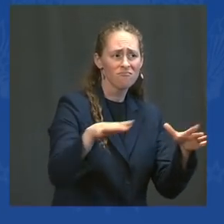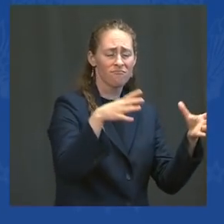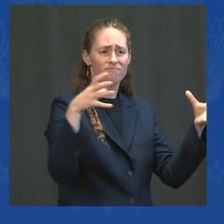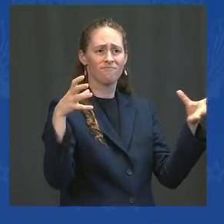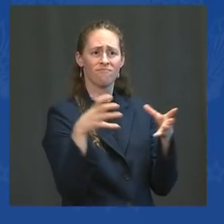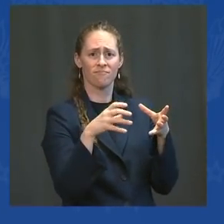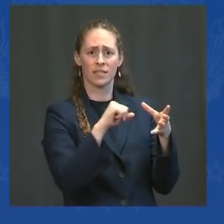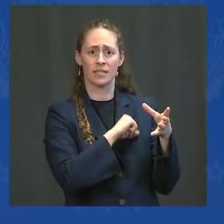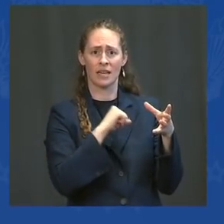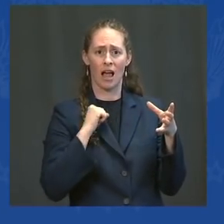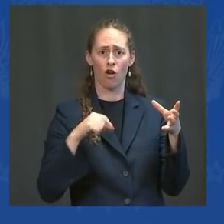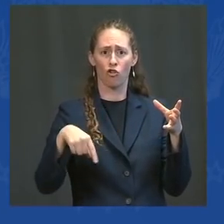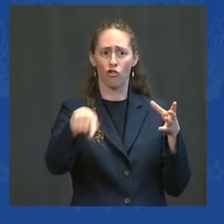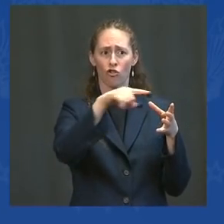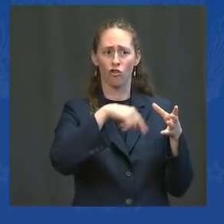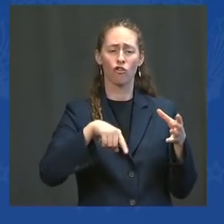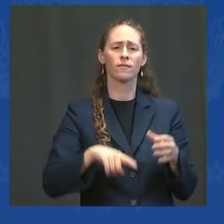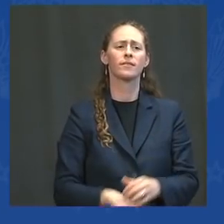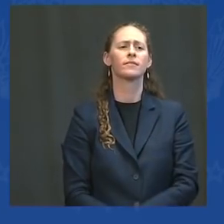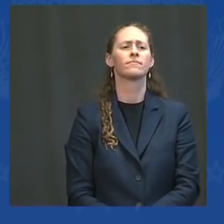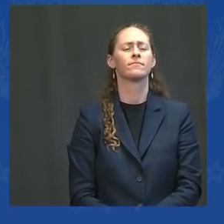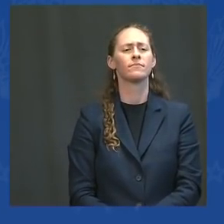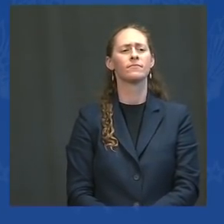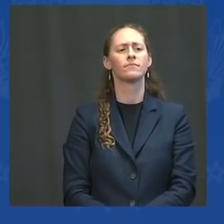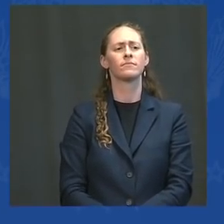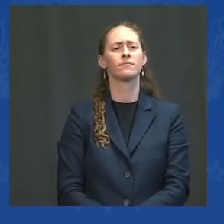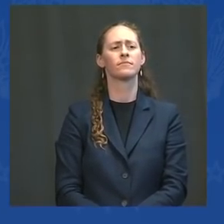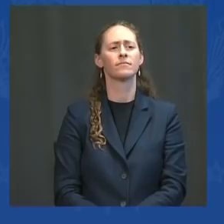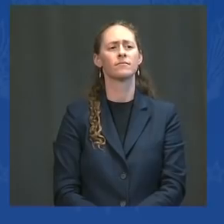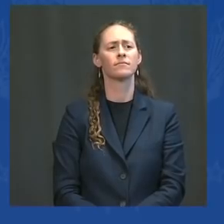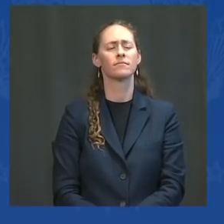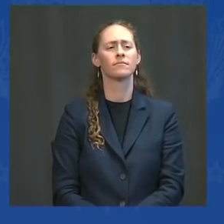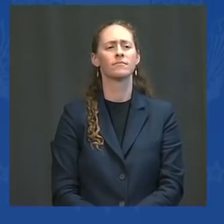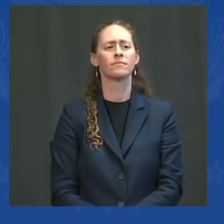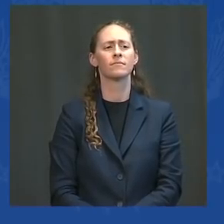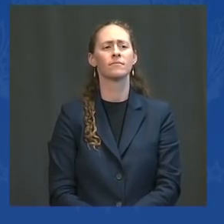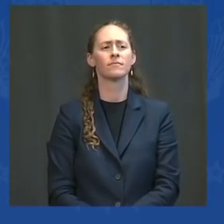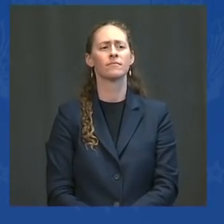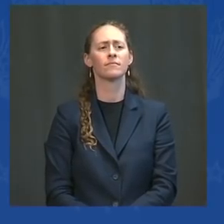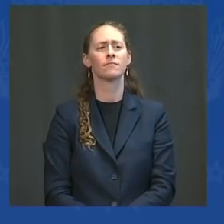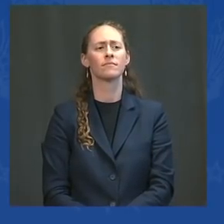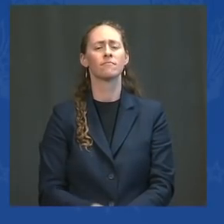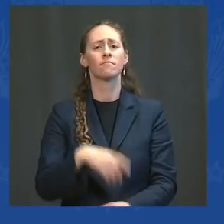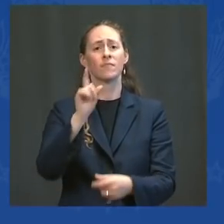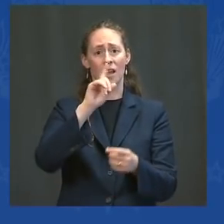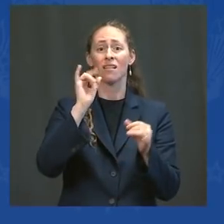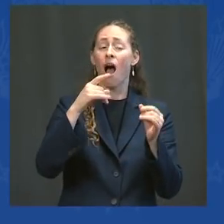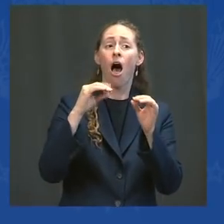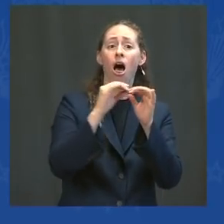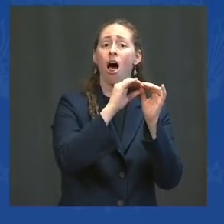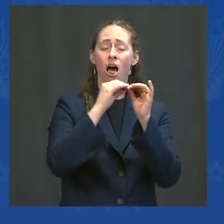in the same chamber where the new deal was struck and the great society was forged,